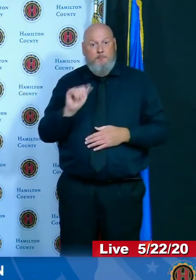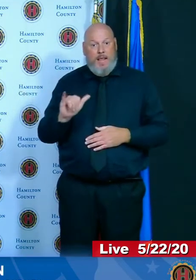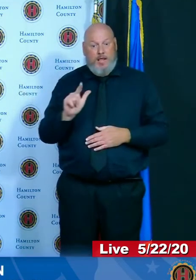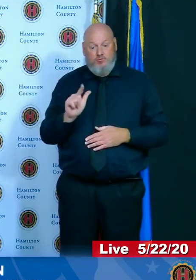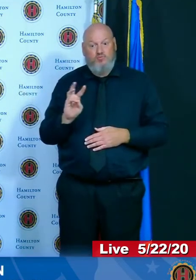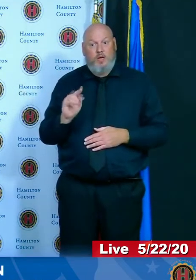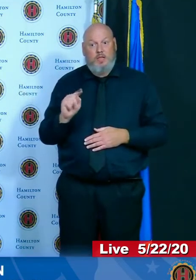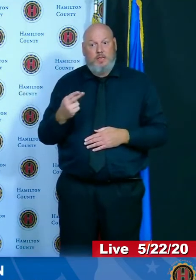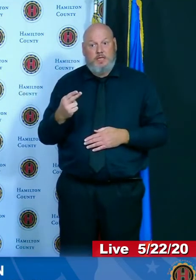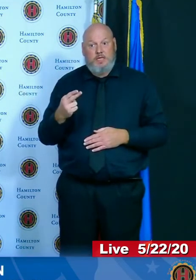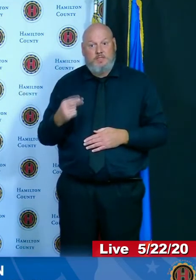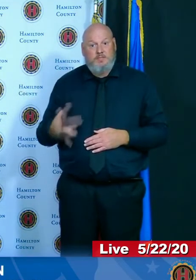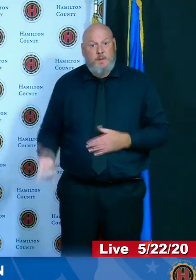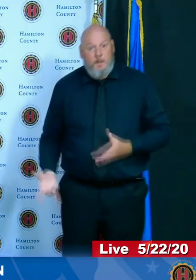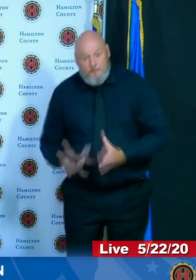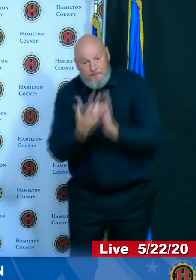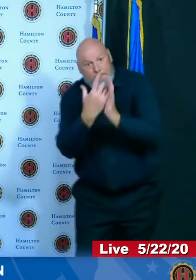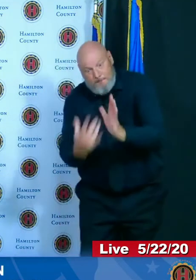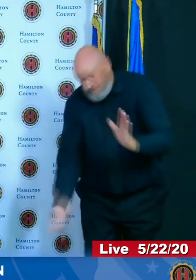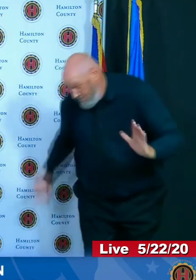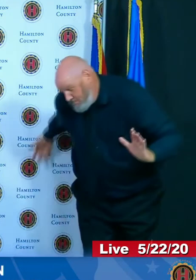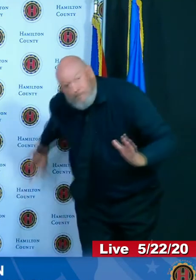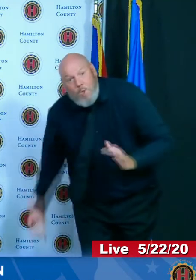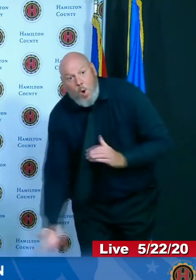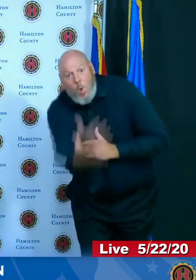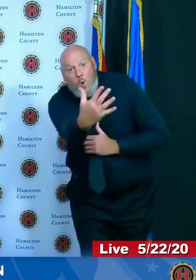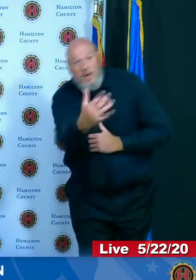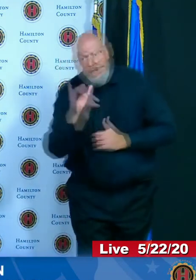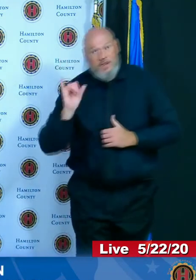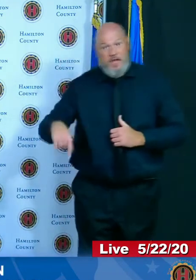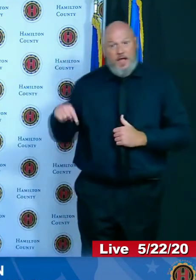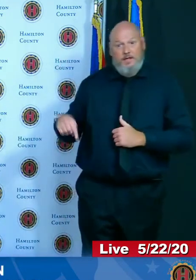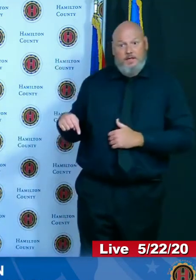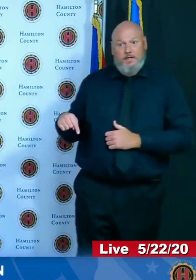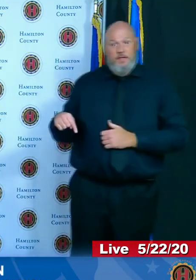mini-golf are allowed to open in addition another really big one is